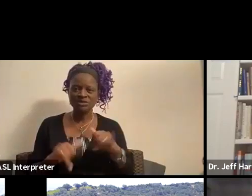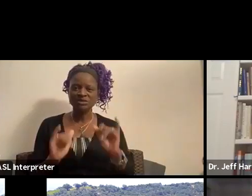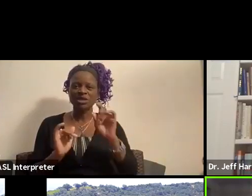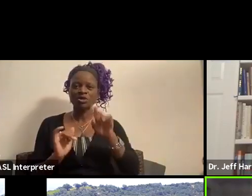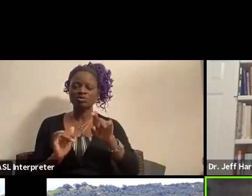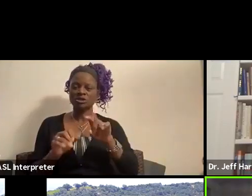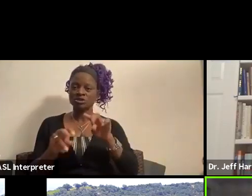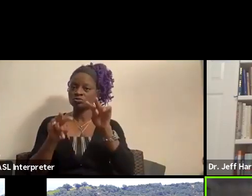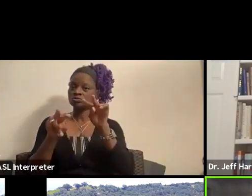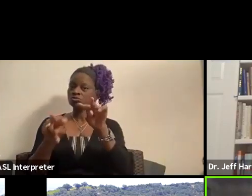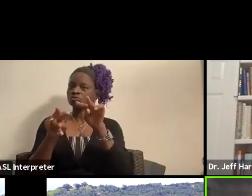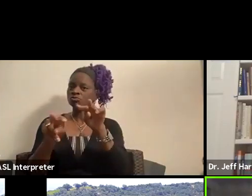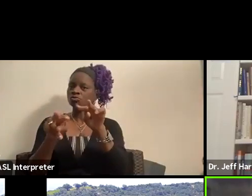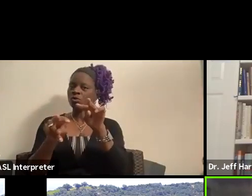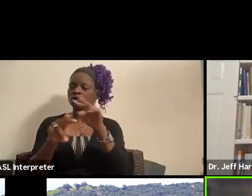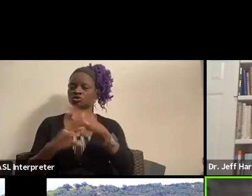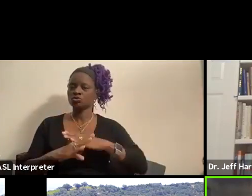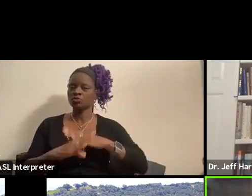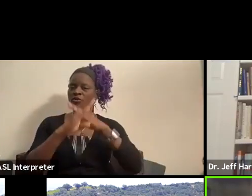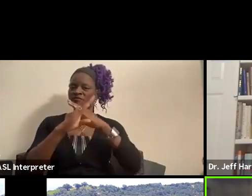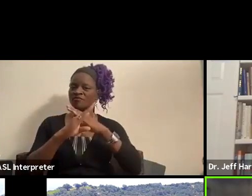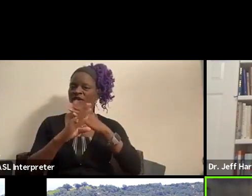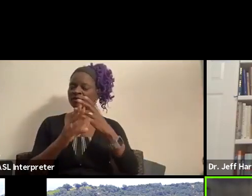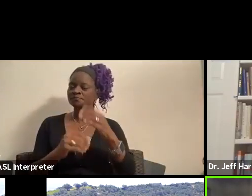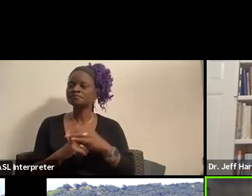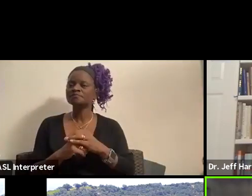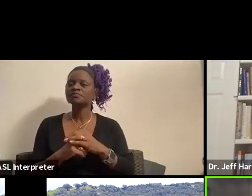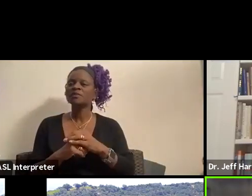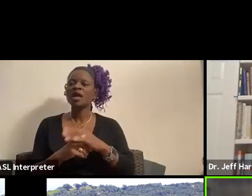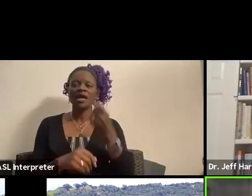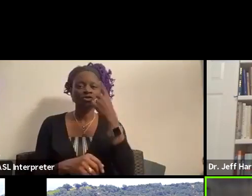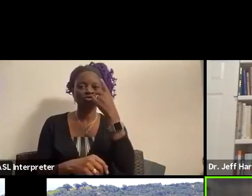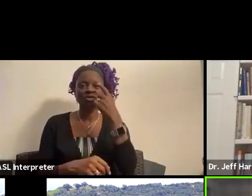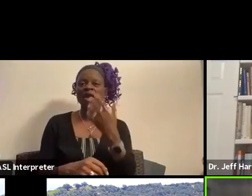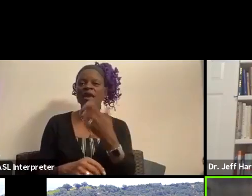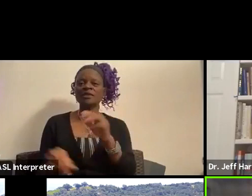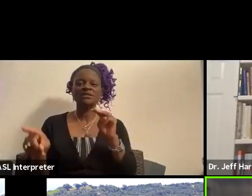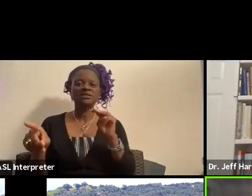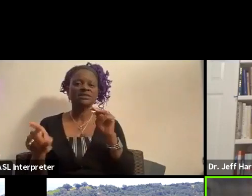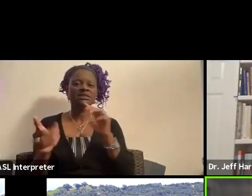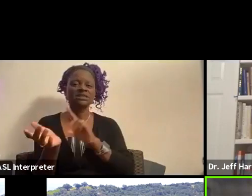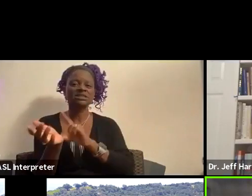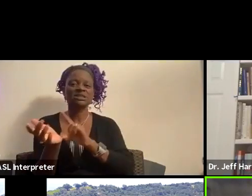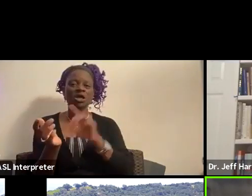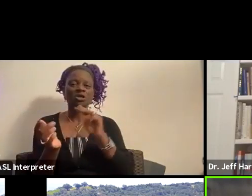And we also need to remember that there's two doses. So after the first doses of the vaccine